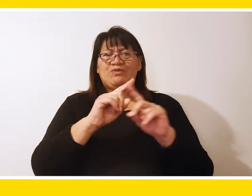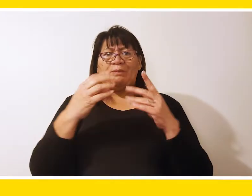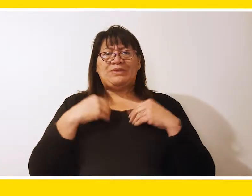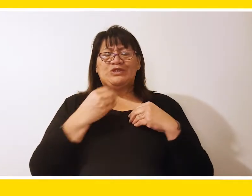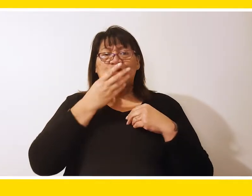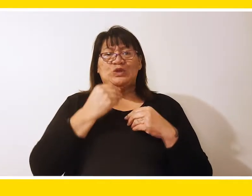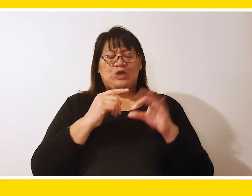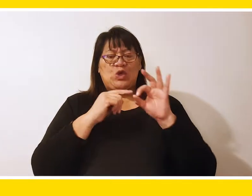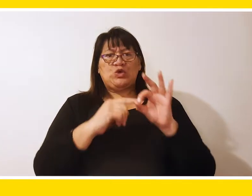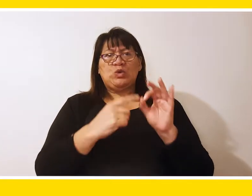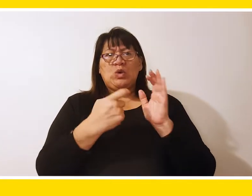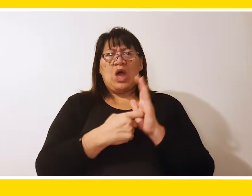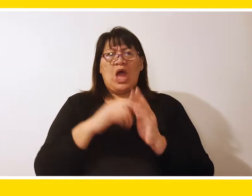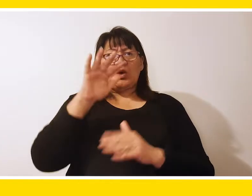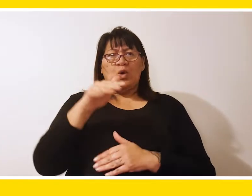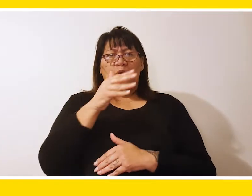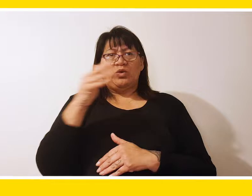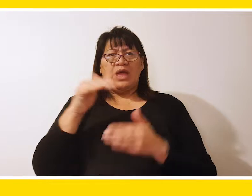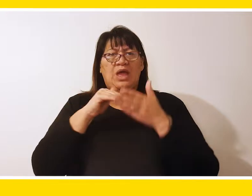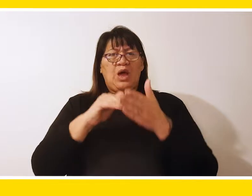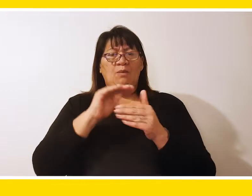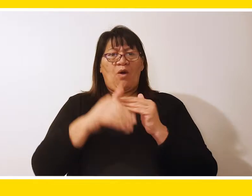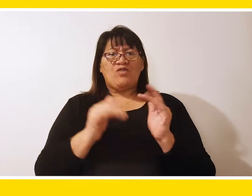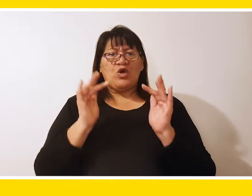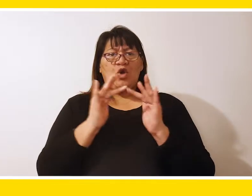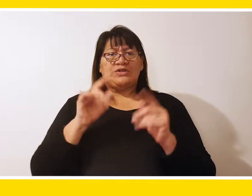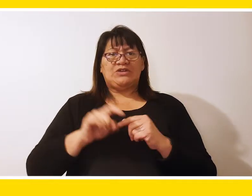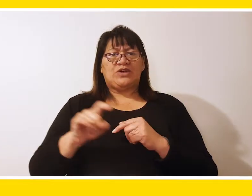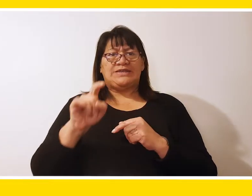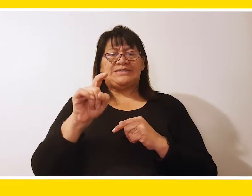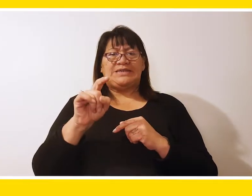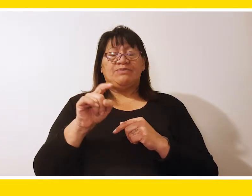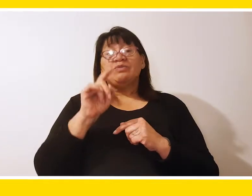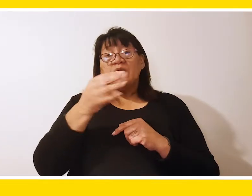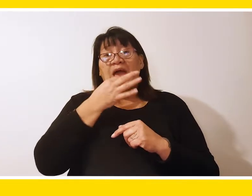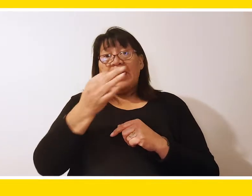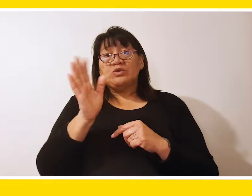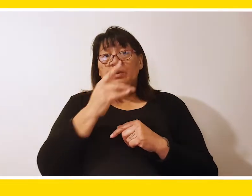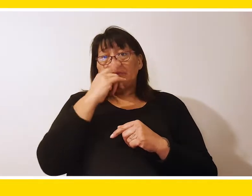the city are displaying QR codes to help with contact tracing, and people are being asked to scan the codes